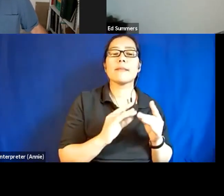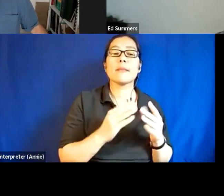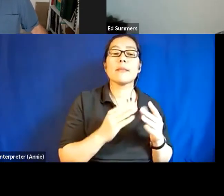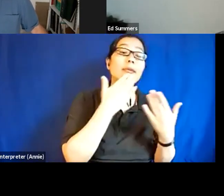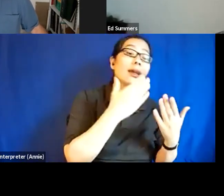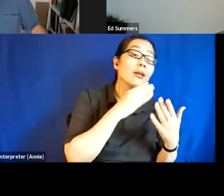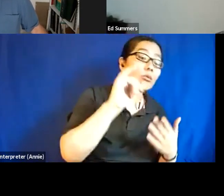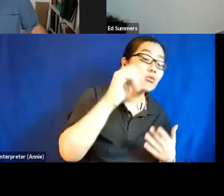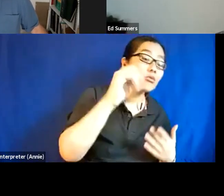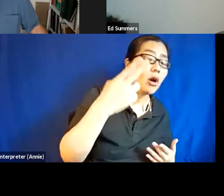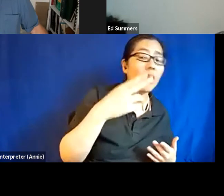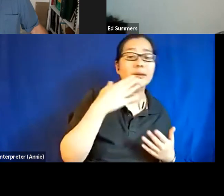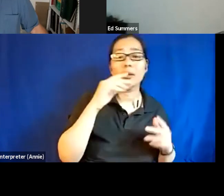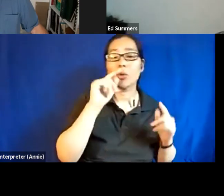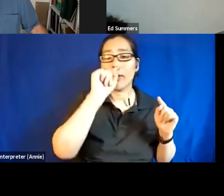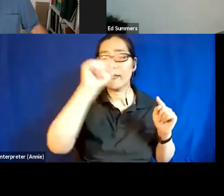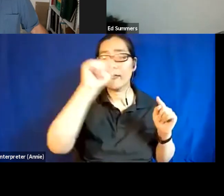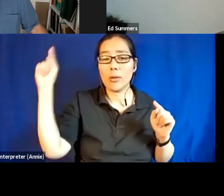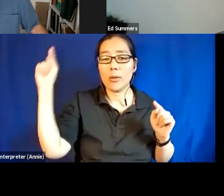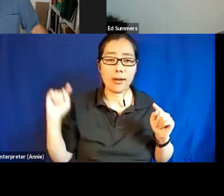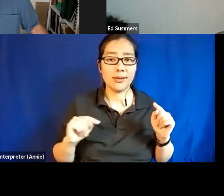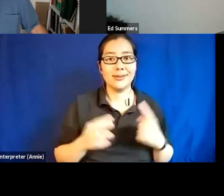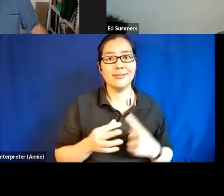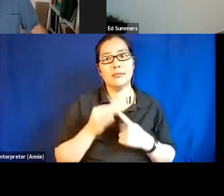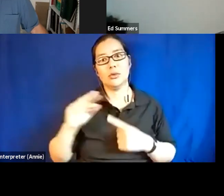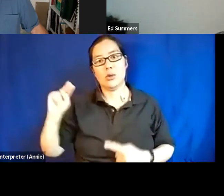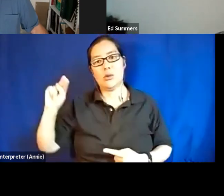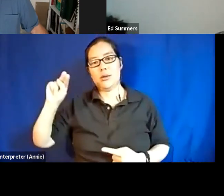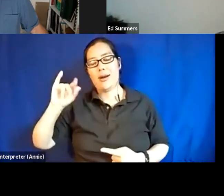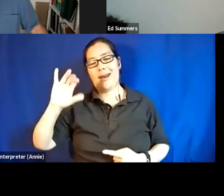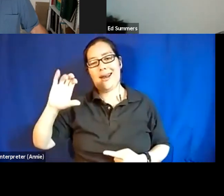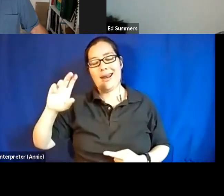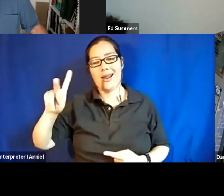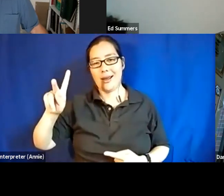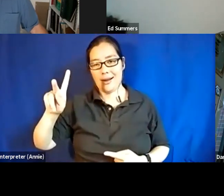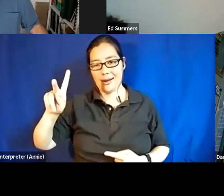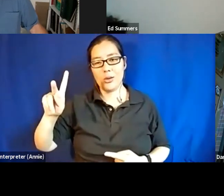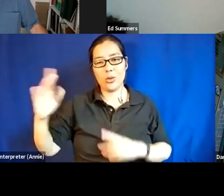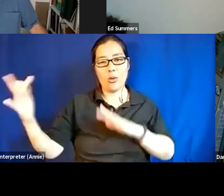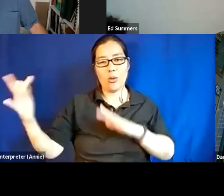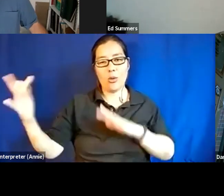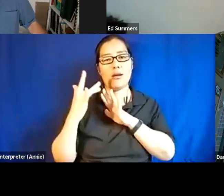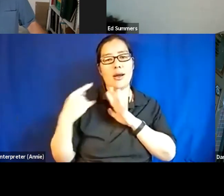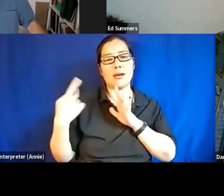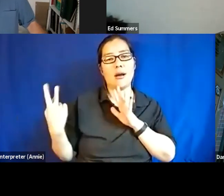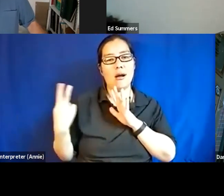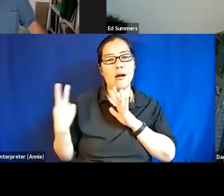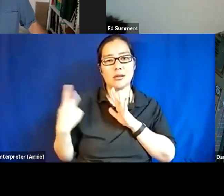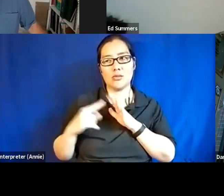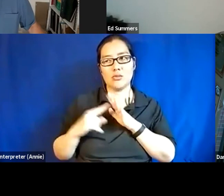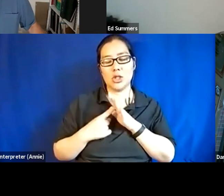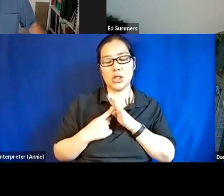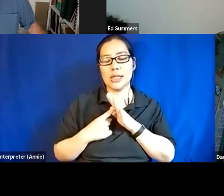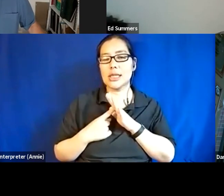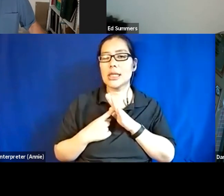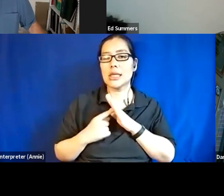everyone else and especially to Nick who reached out to us originally. He'll f Helped us feel less alone what